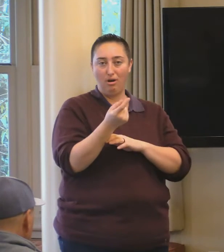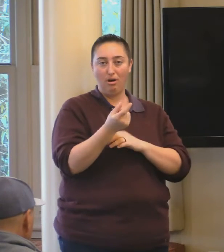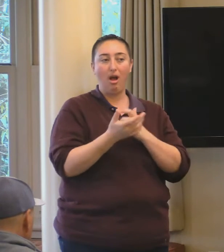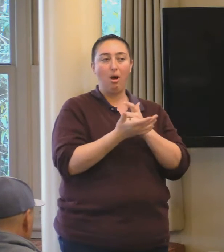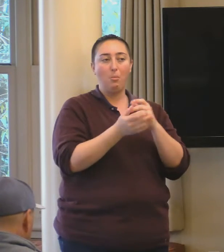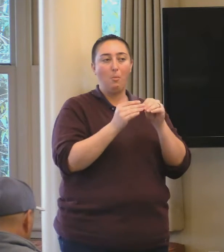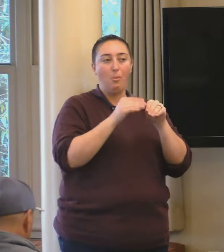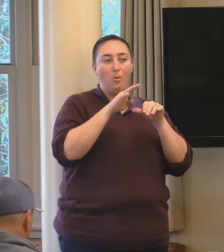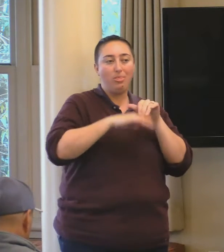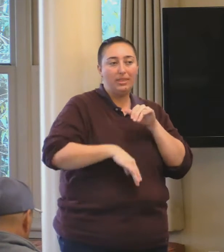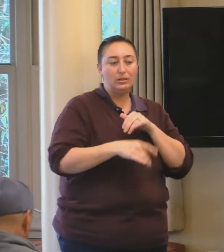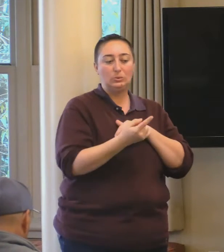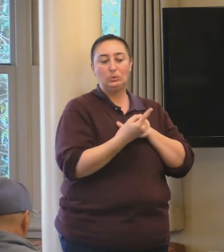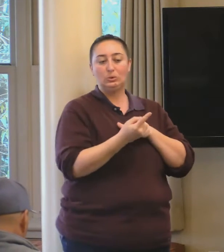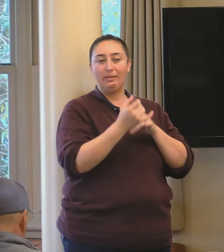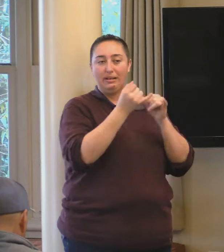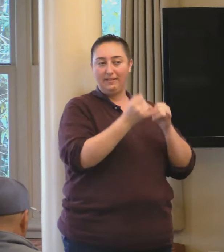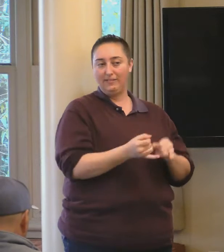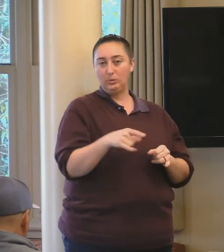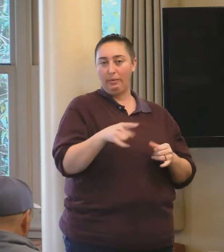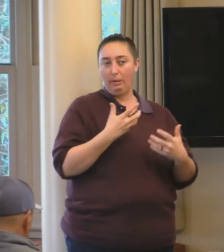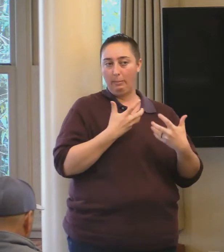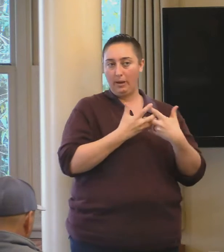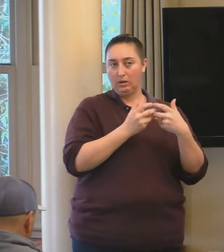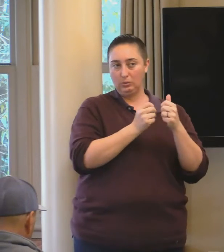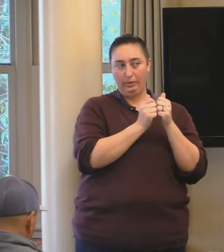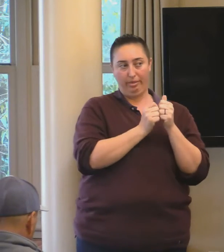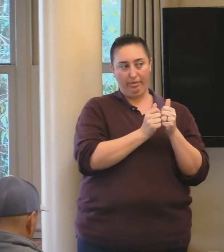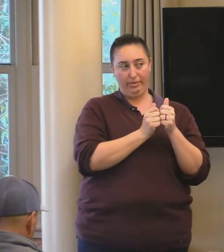A Canine Companions assistance dog helps more than just the individual they are matched with.